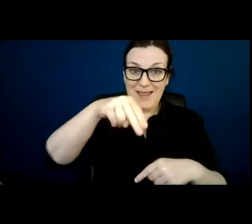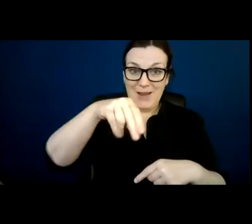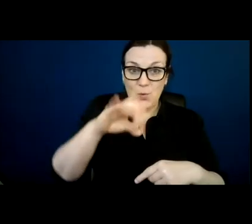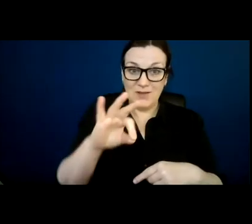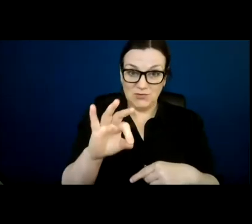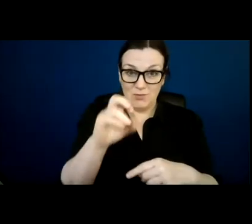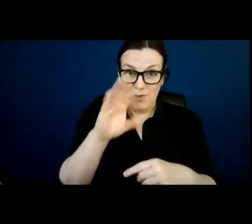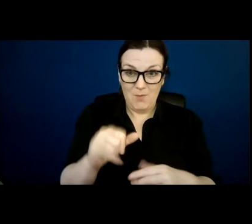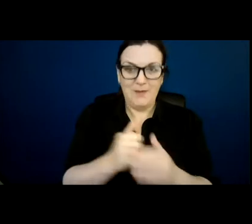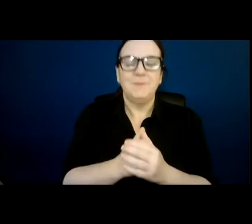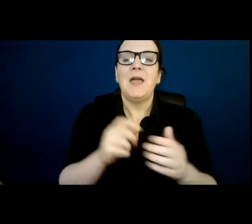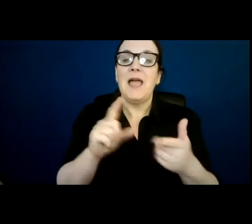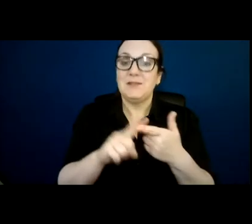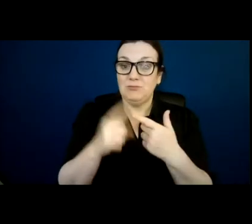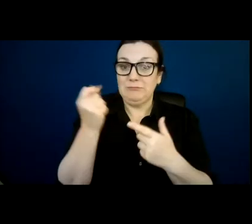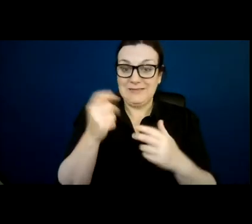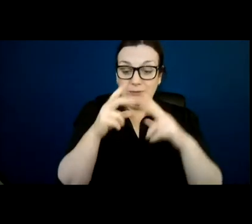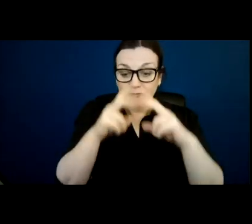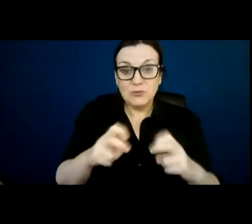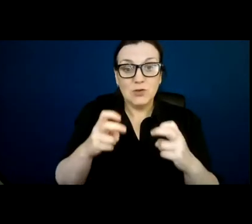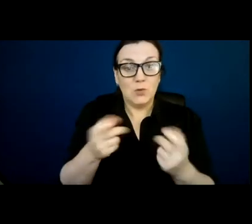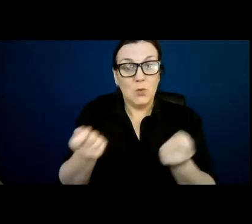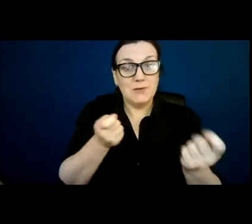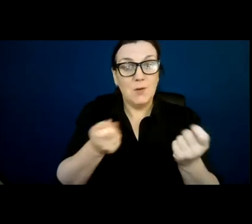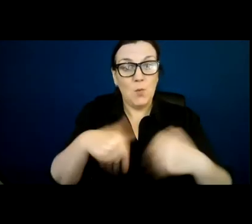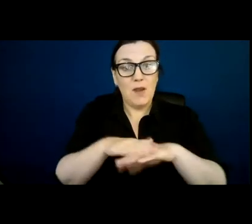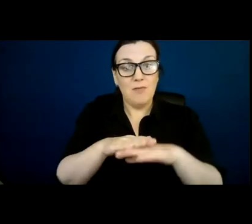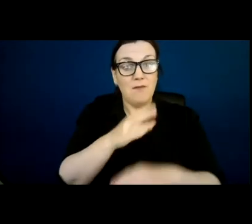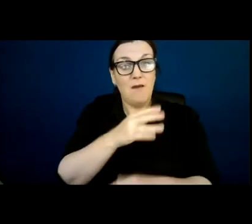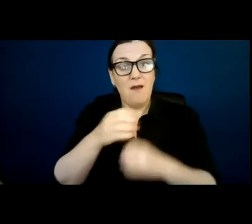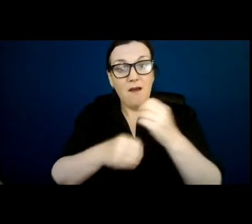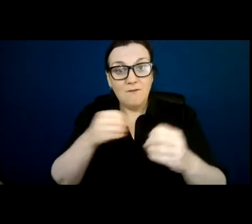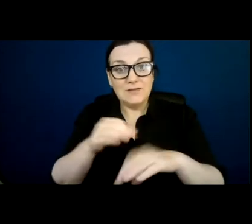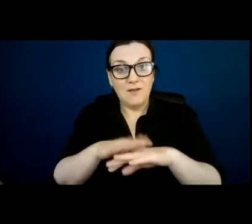at the office of the UN Special Rapporteur on the Rights of Persons with Disabilities.